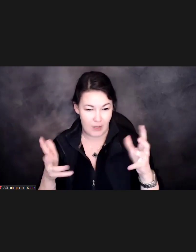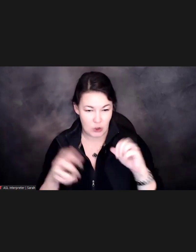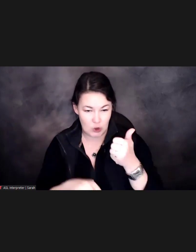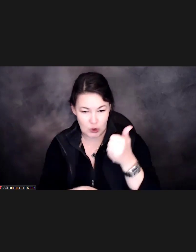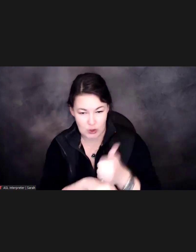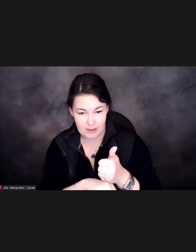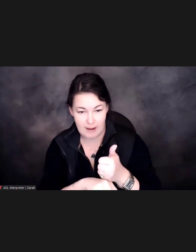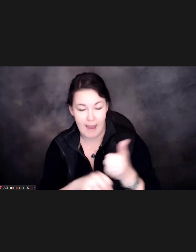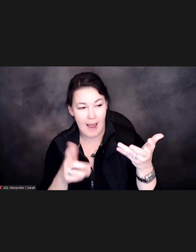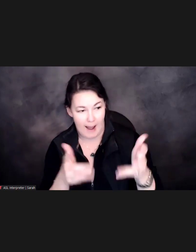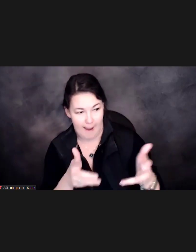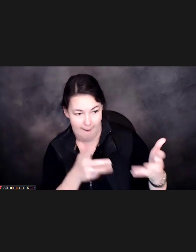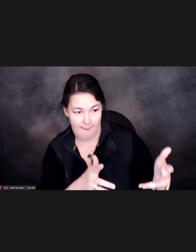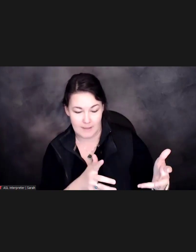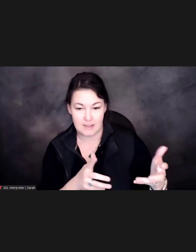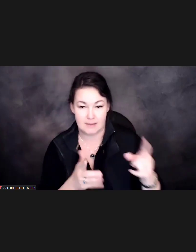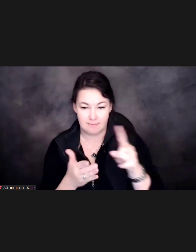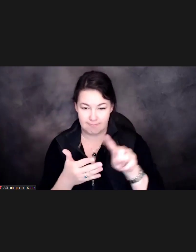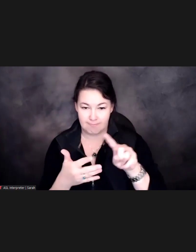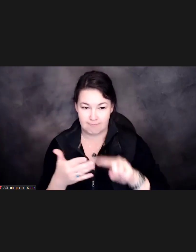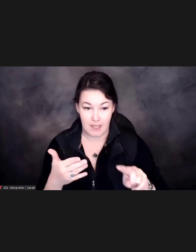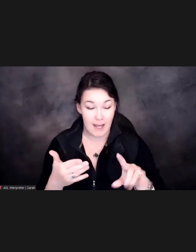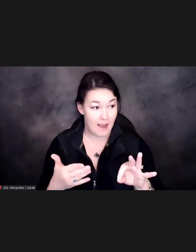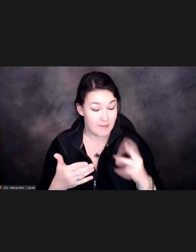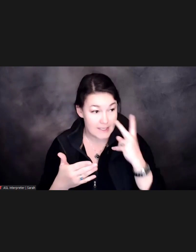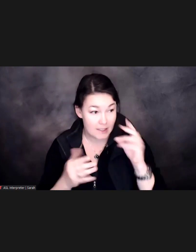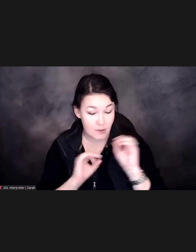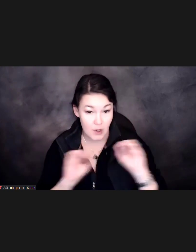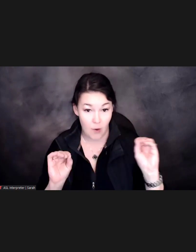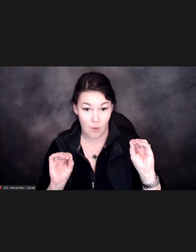If you don't see any evidence of that follow-up follow-up, you'll